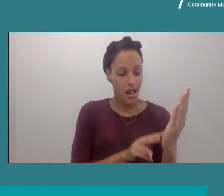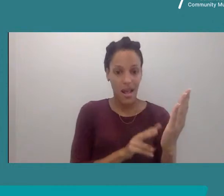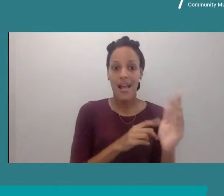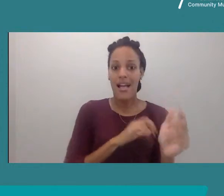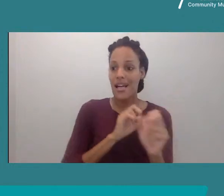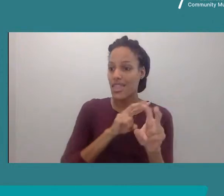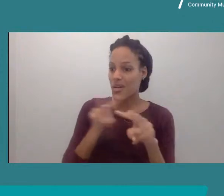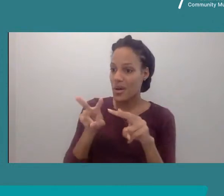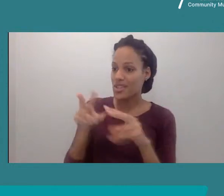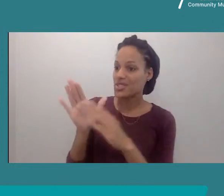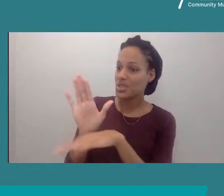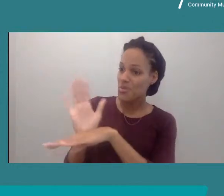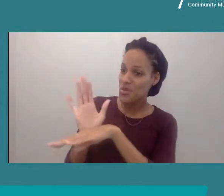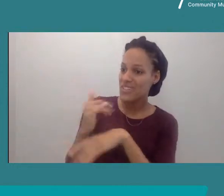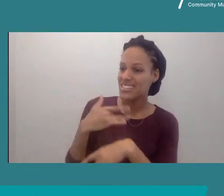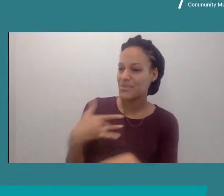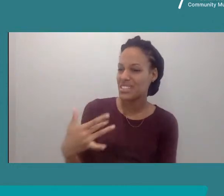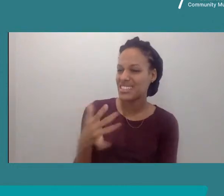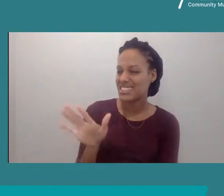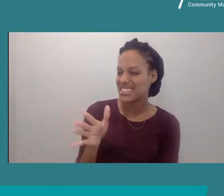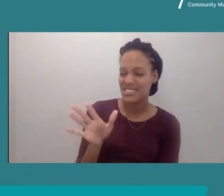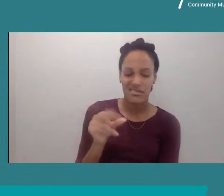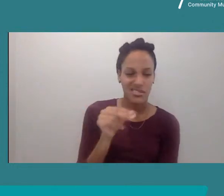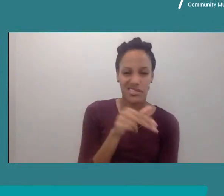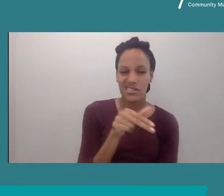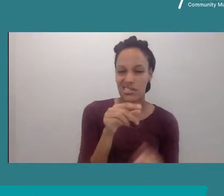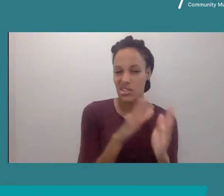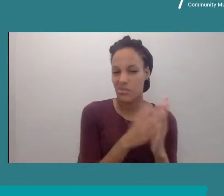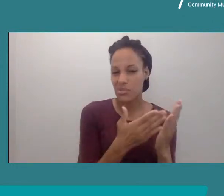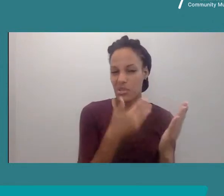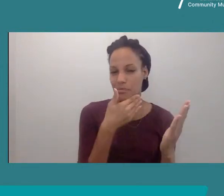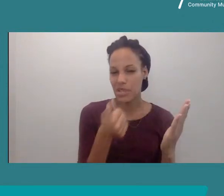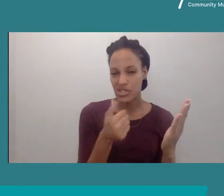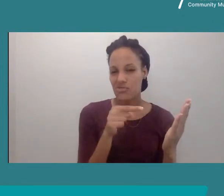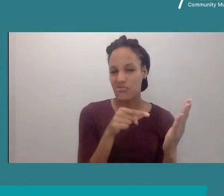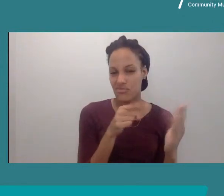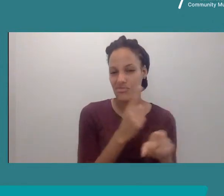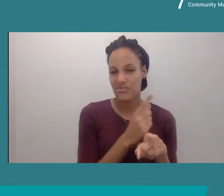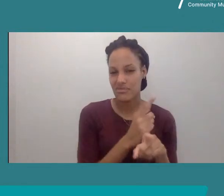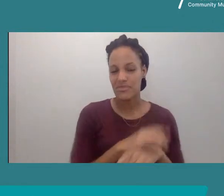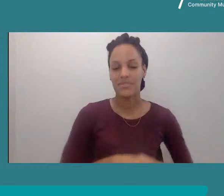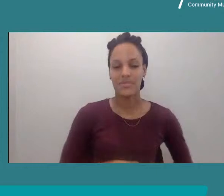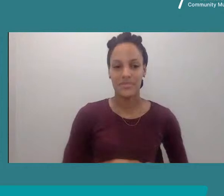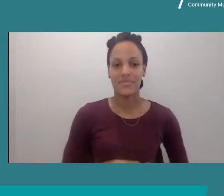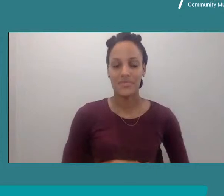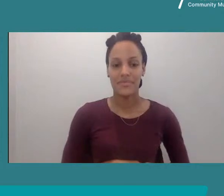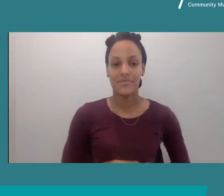of something. You always like the book better.